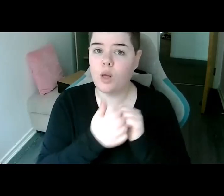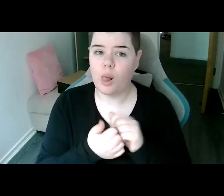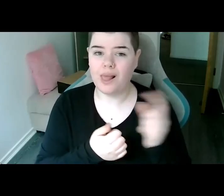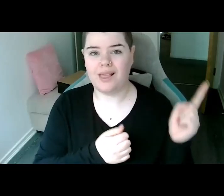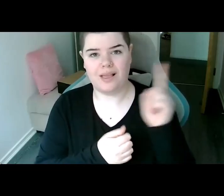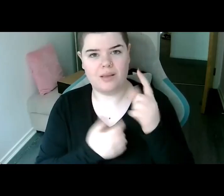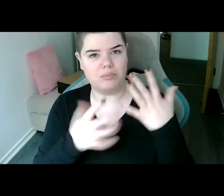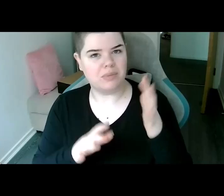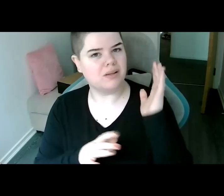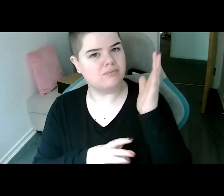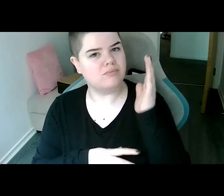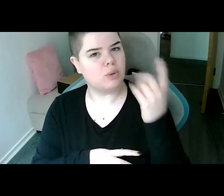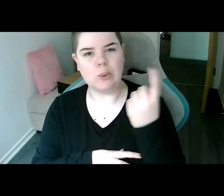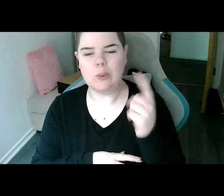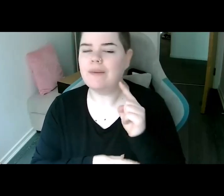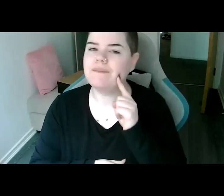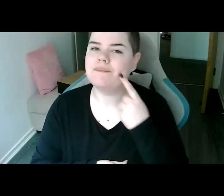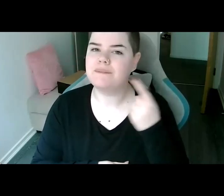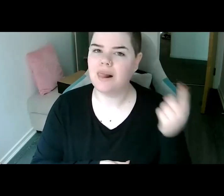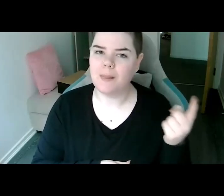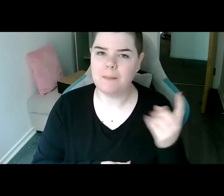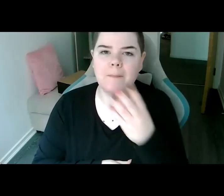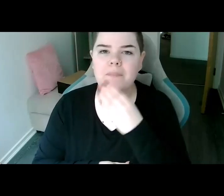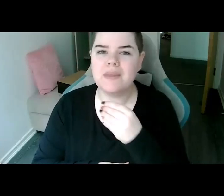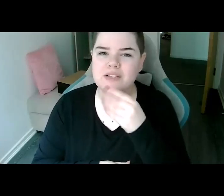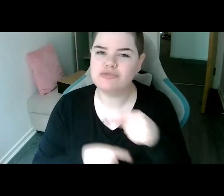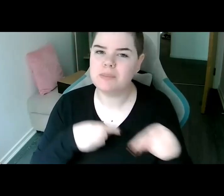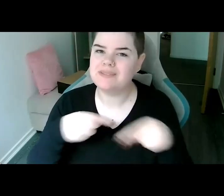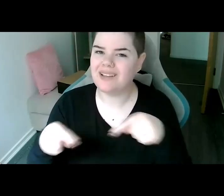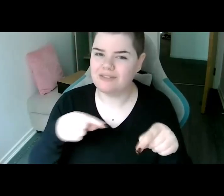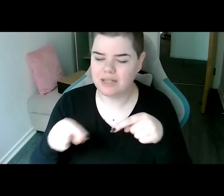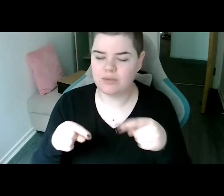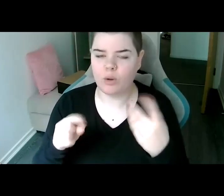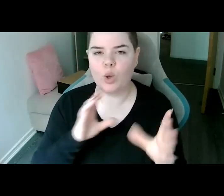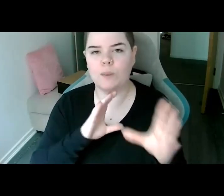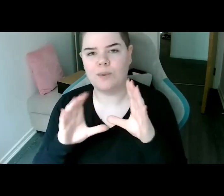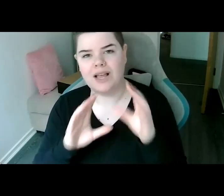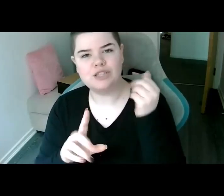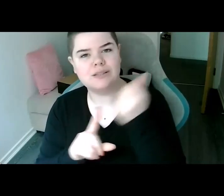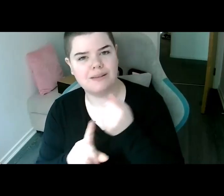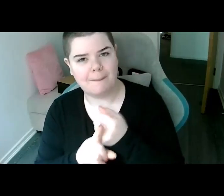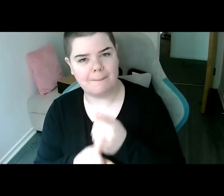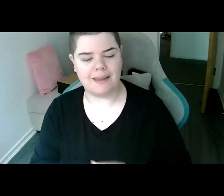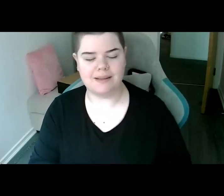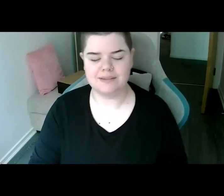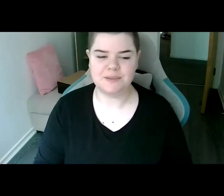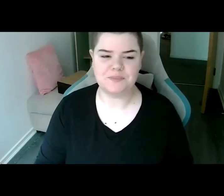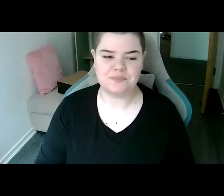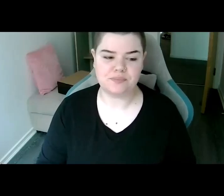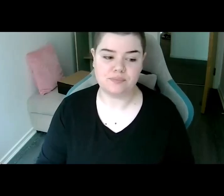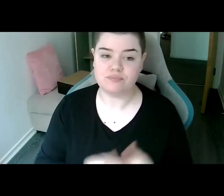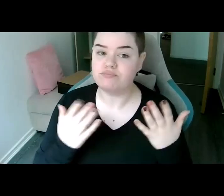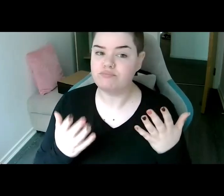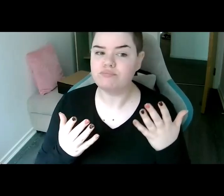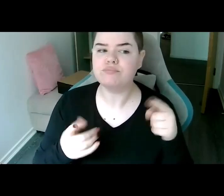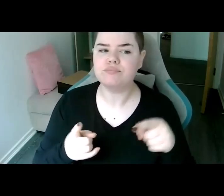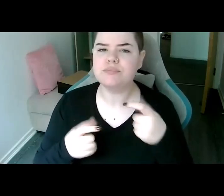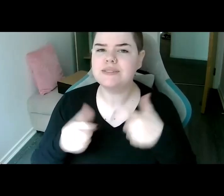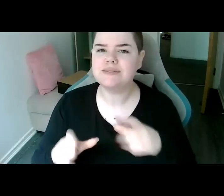You'll also see my colleague. Her name is Philippa. She's the interim director of comms and campaigns.